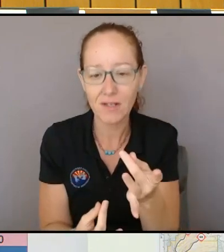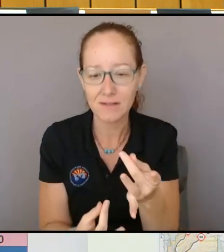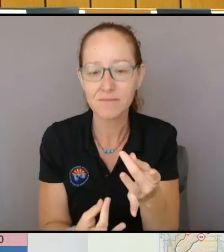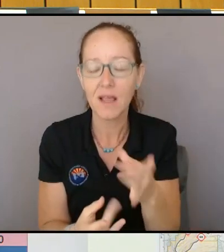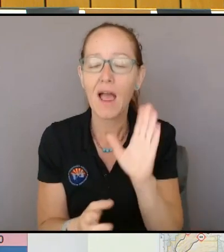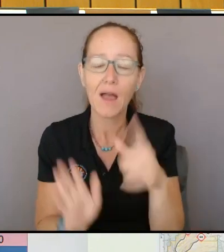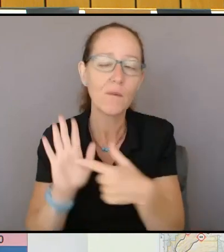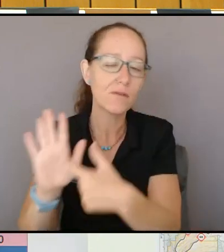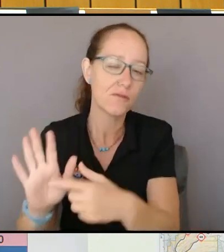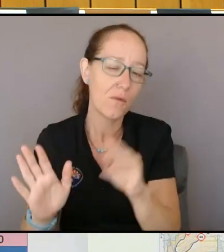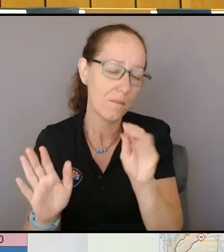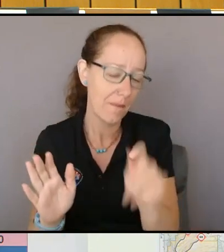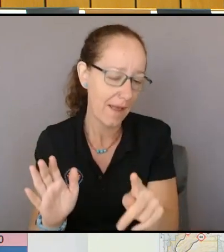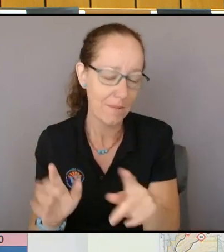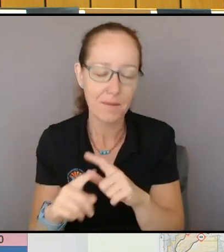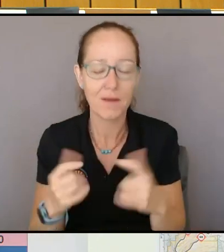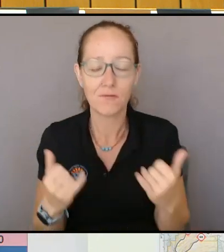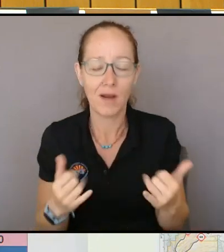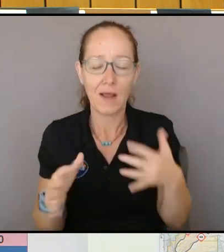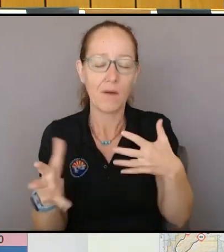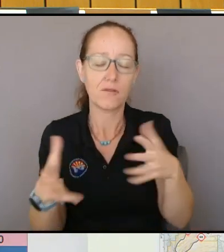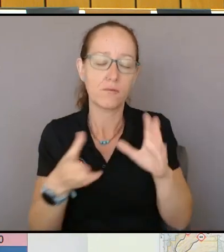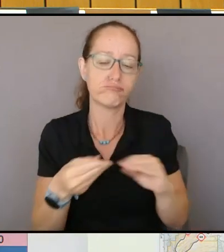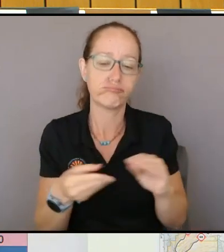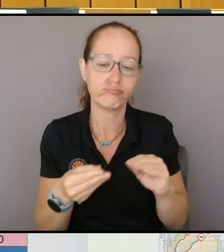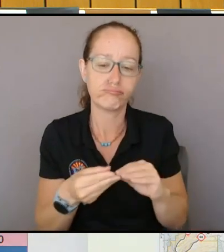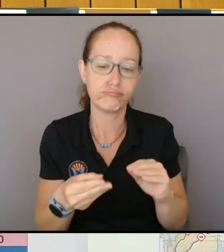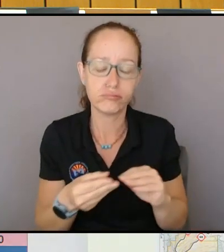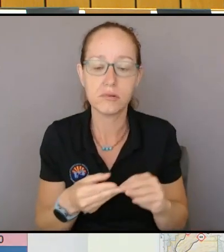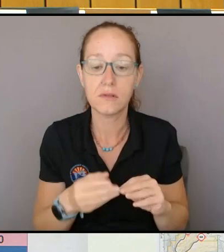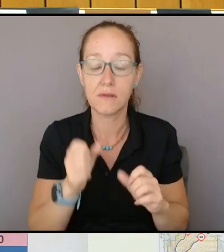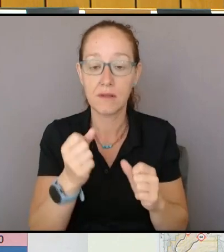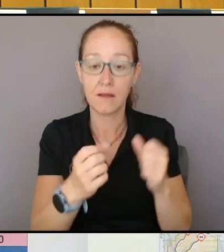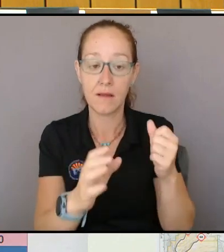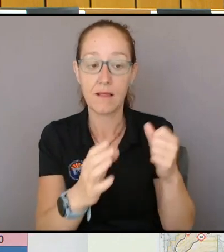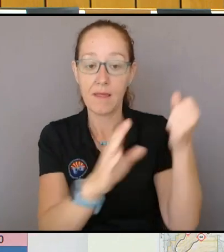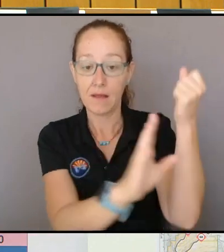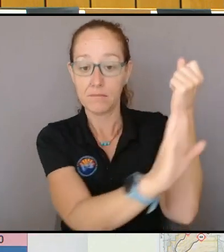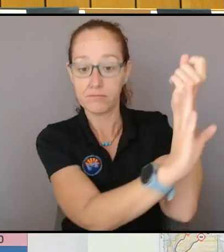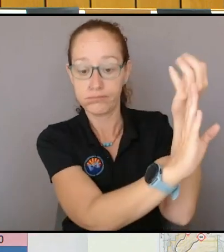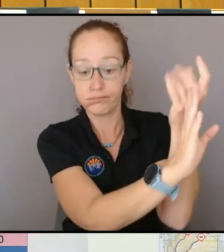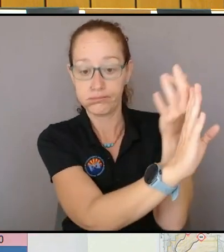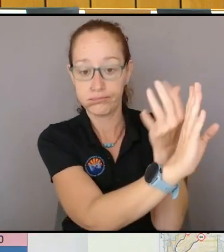I don't miss anything. That area of fire is still backing down towards those power lines. We're working with Kit Cars-- with the